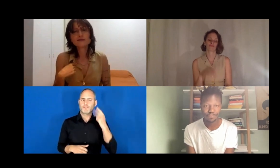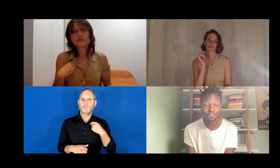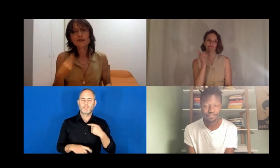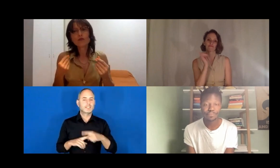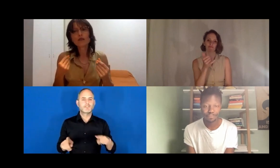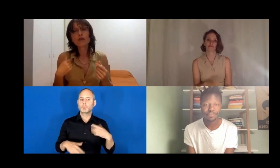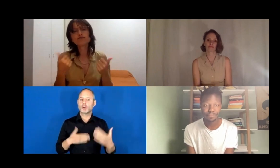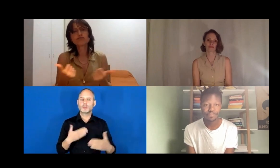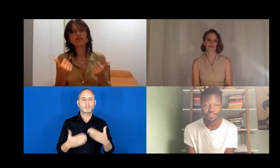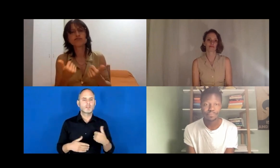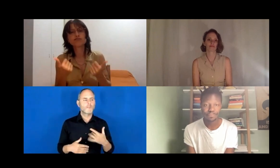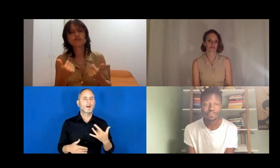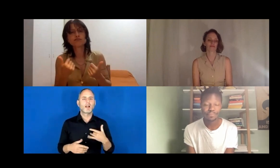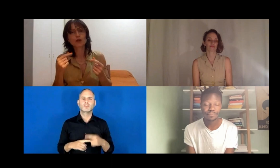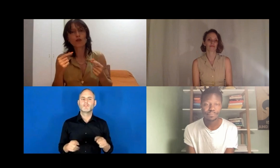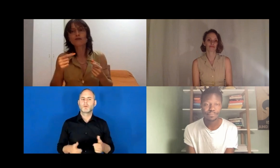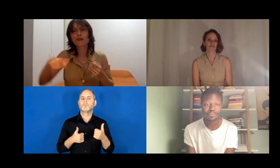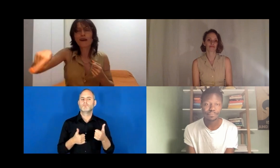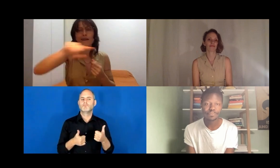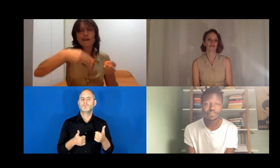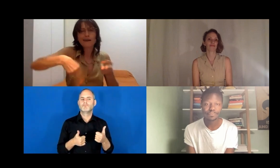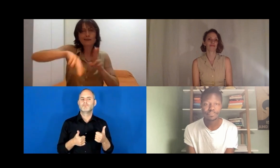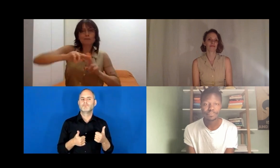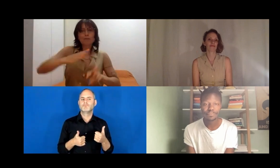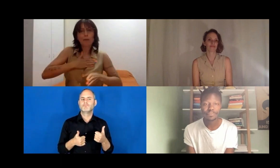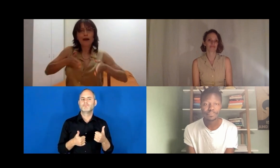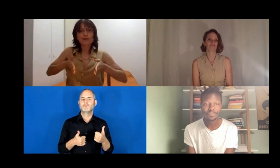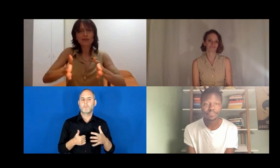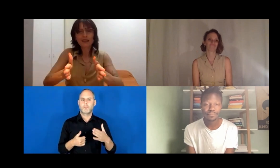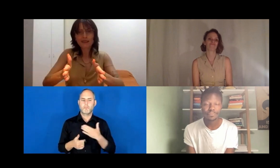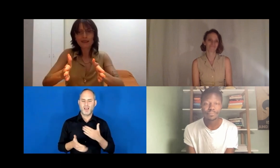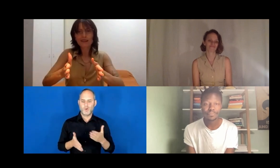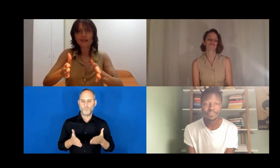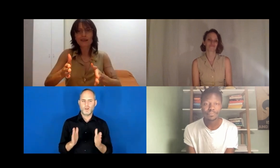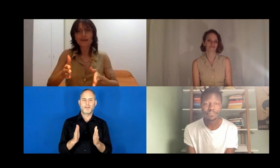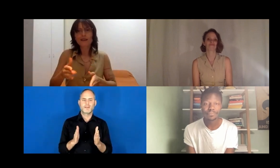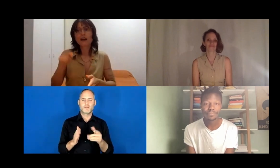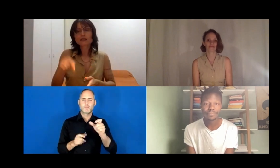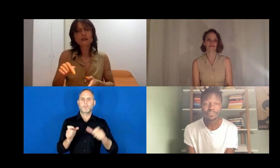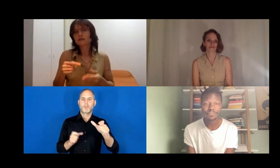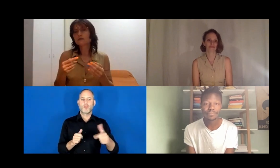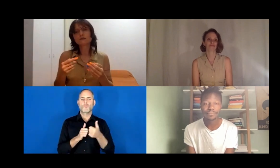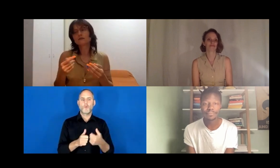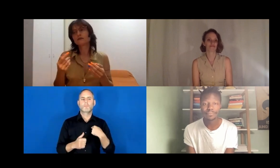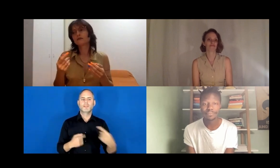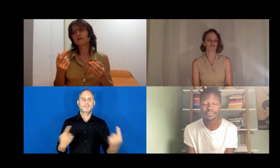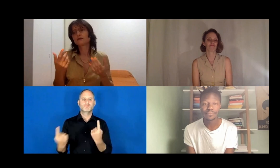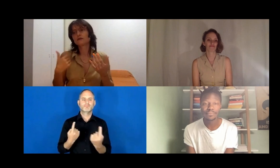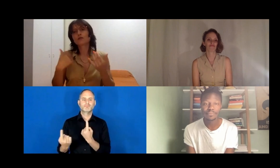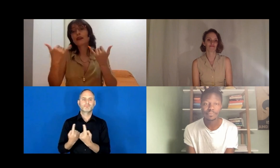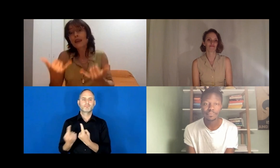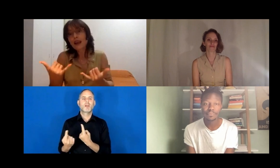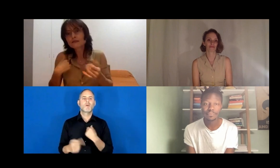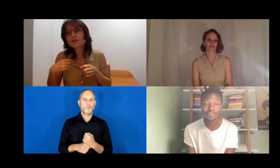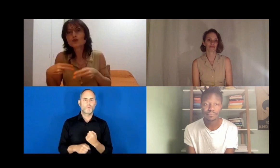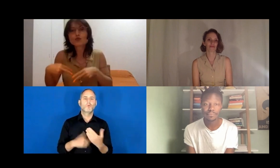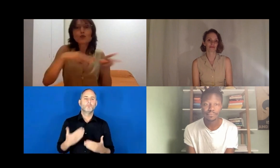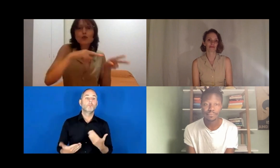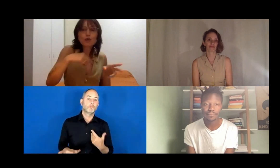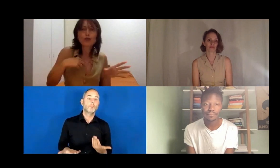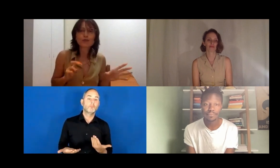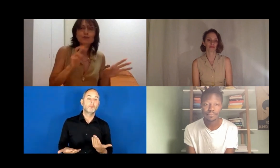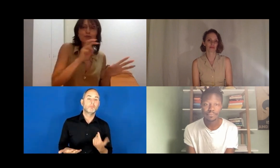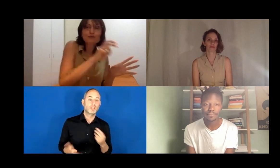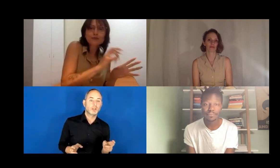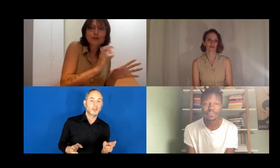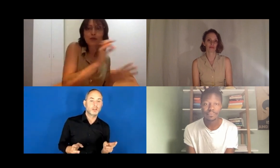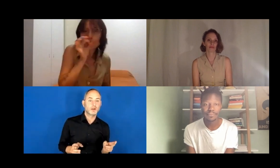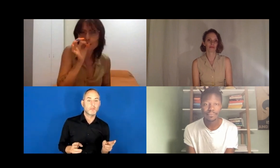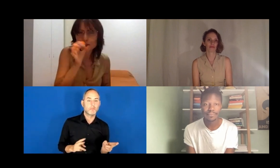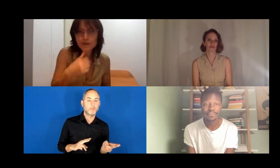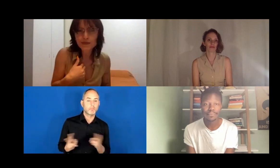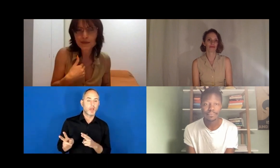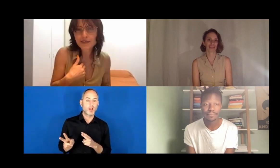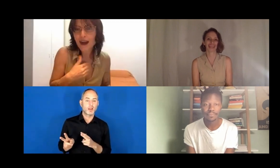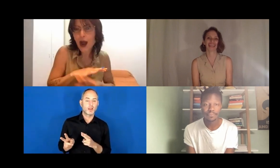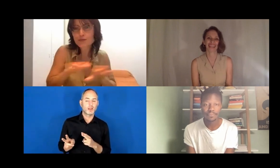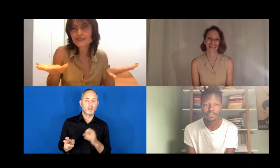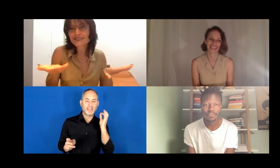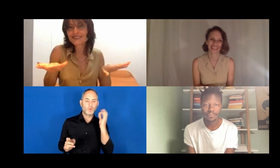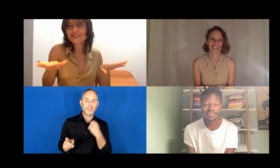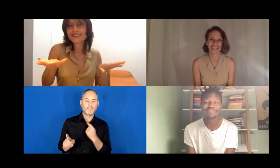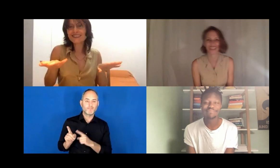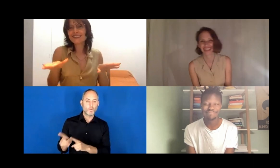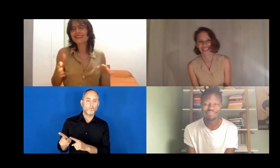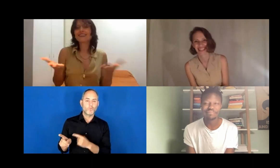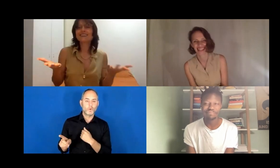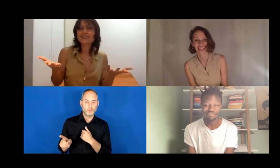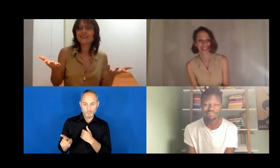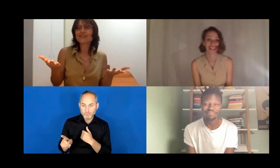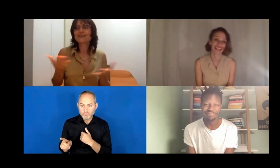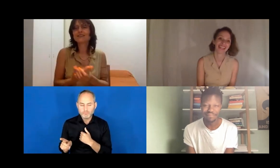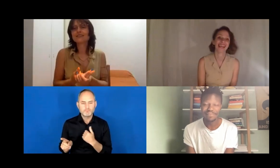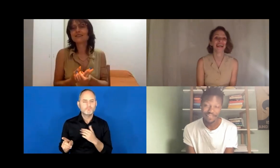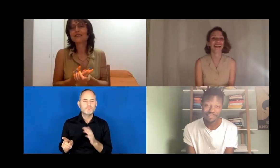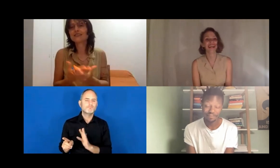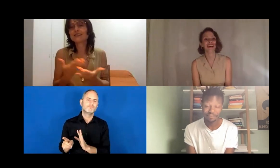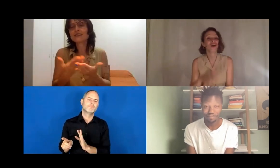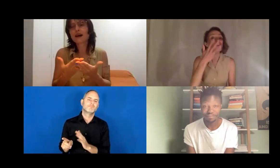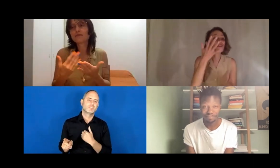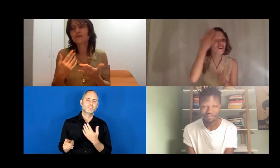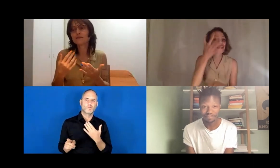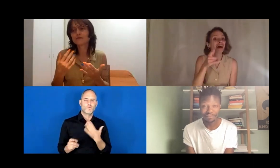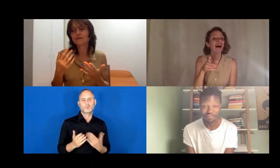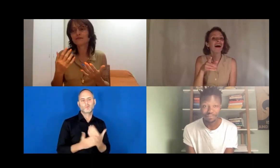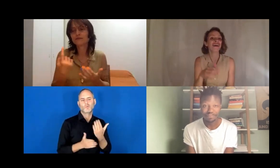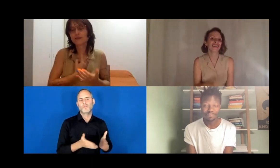this was the luxury that I was looking for to be able to do it my way. Now there's no way back anymore. It's gone.